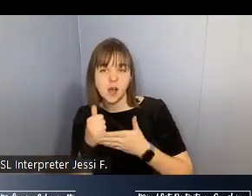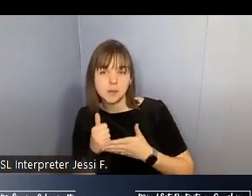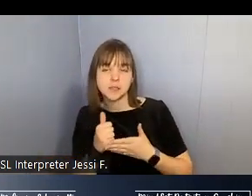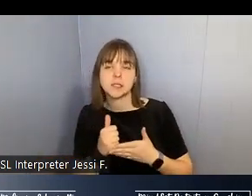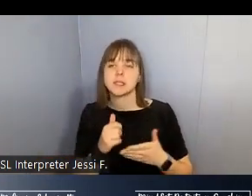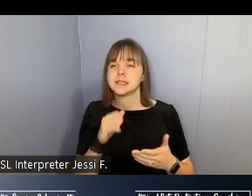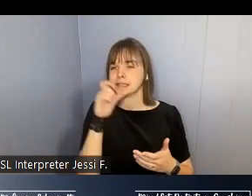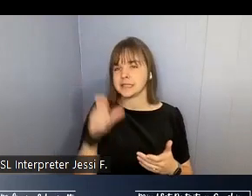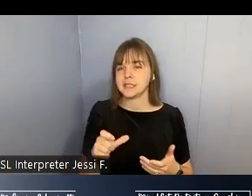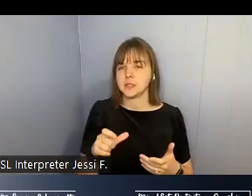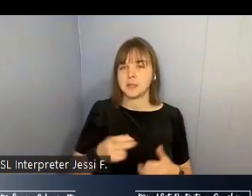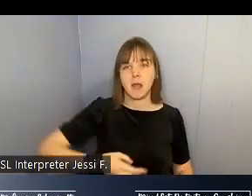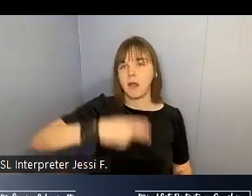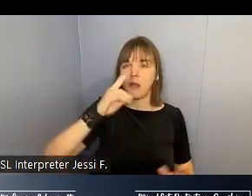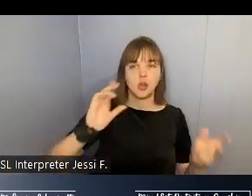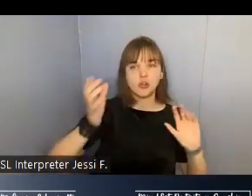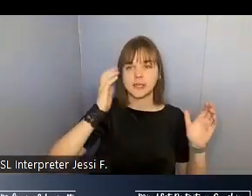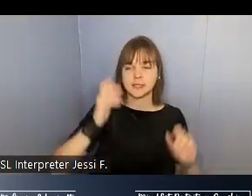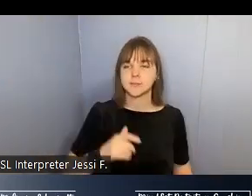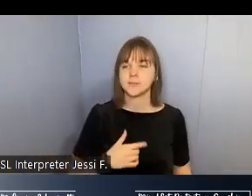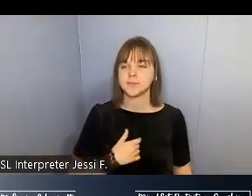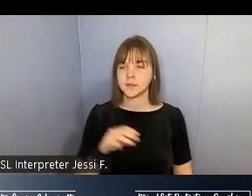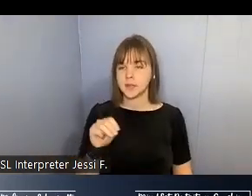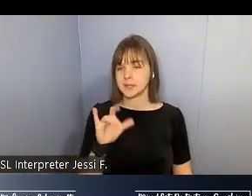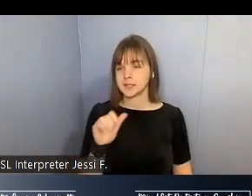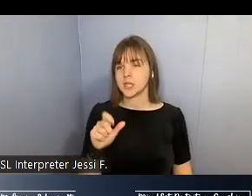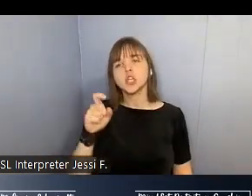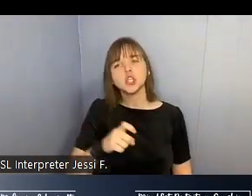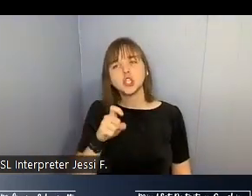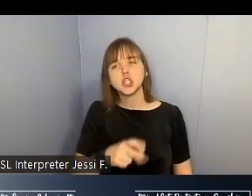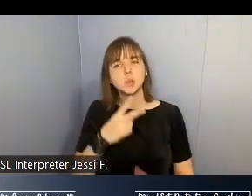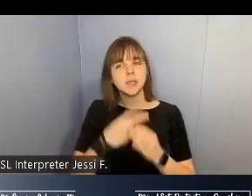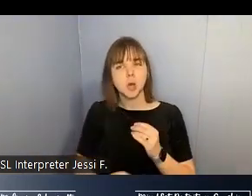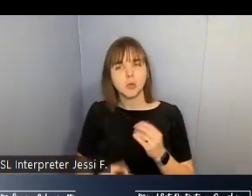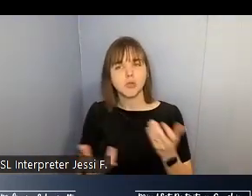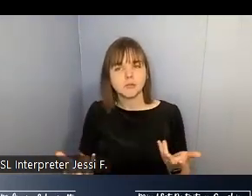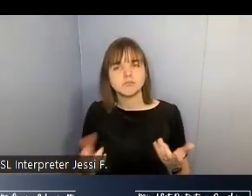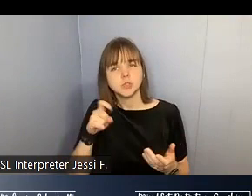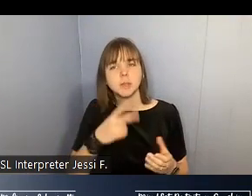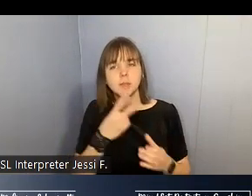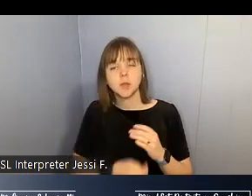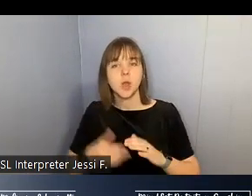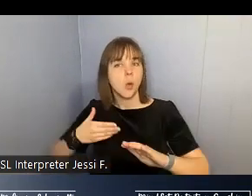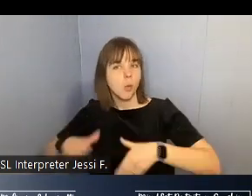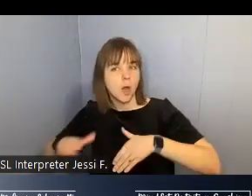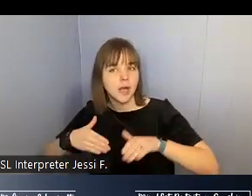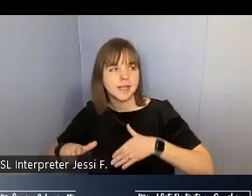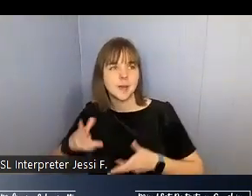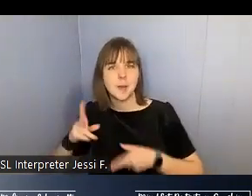You need both. Again, like everything else, it depends. Walking is the most underrated, most beneficial thing anybody can do.